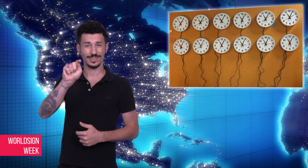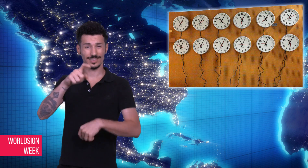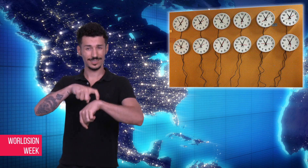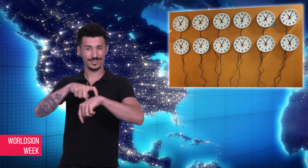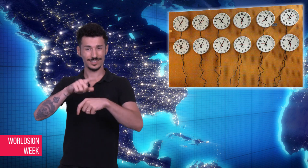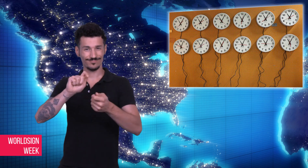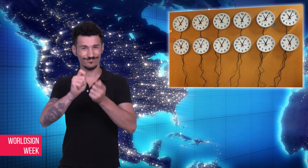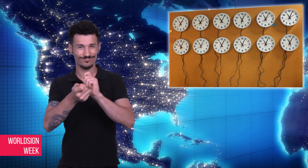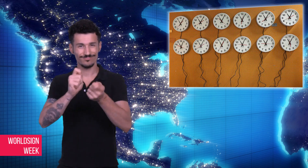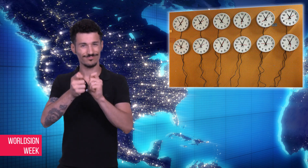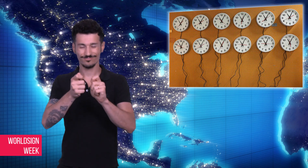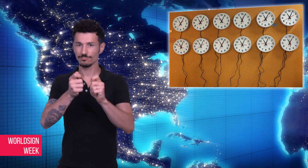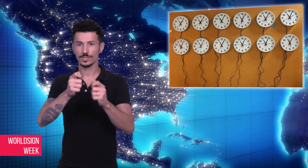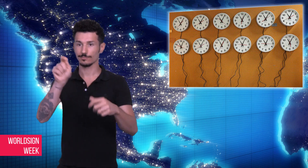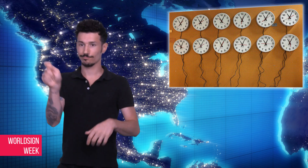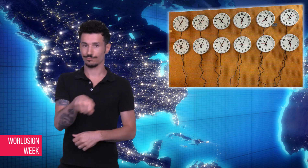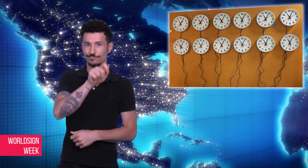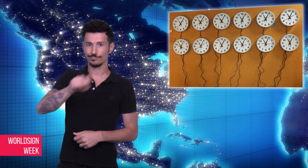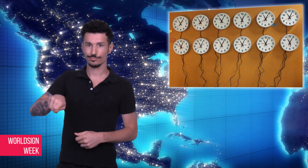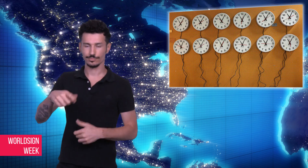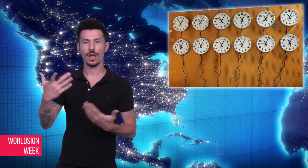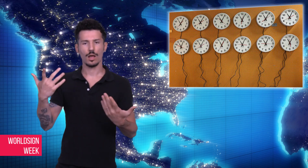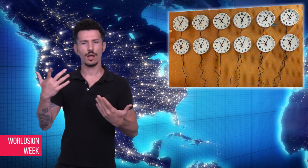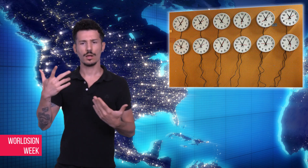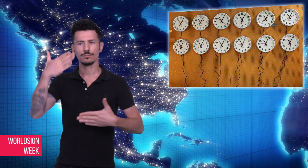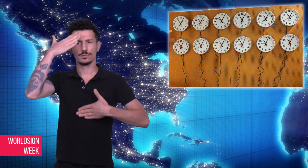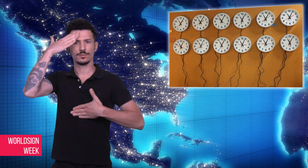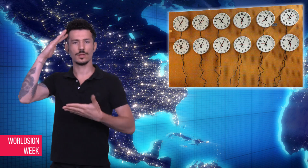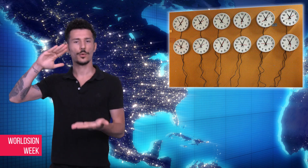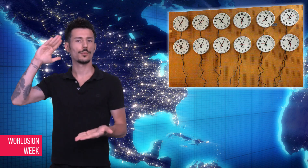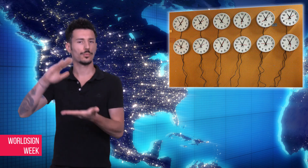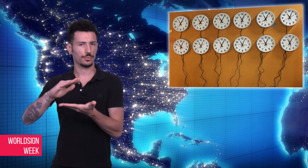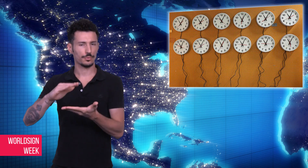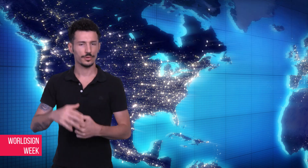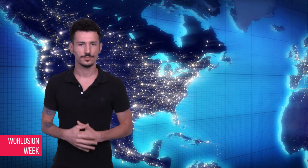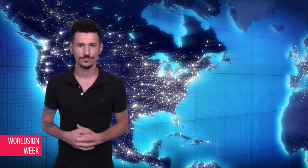by disrupted sleep cycles.